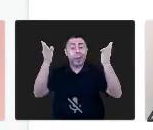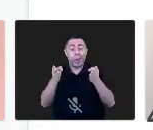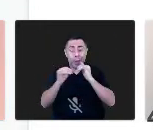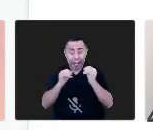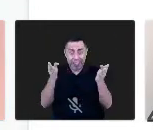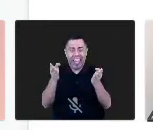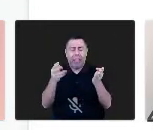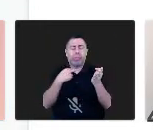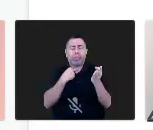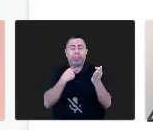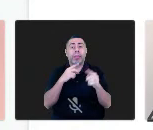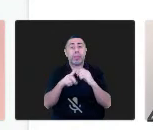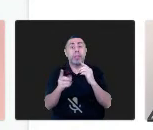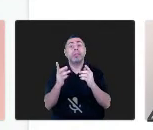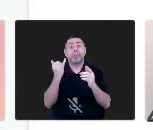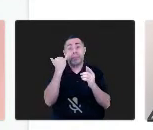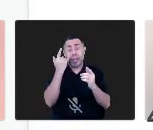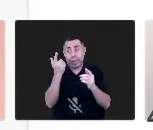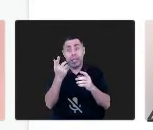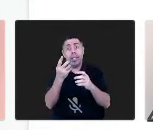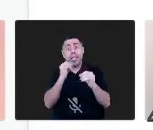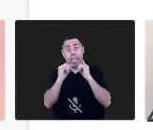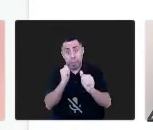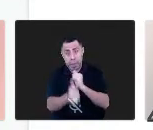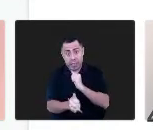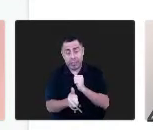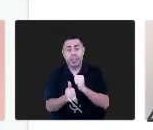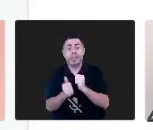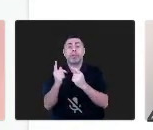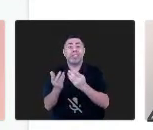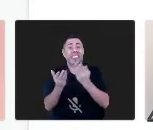hopefully you've made progress on that but you want a wide funnel at the top right you want